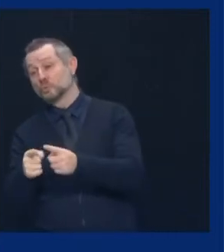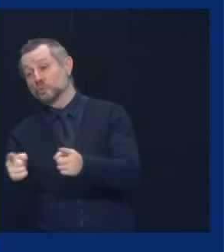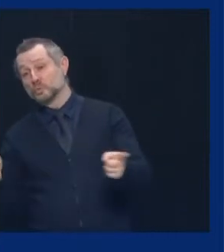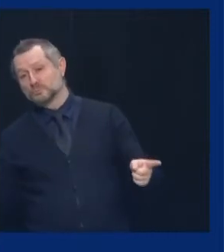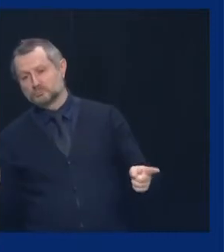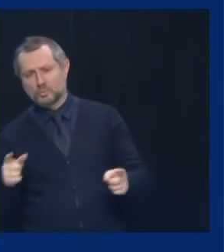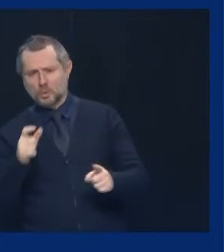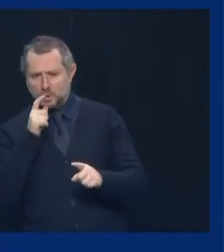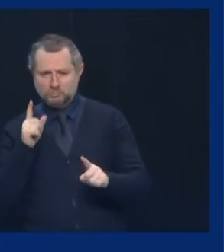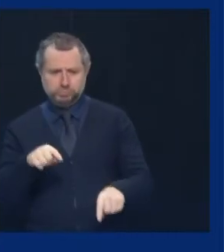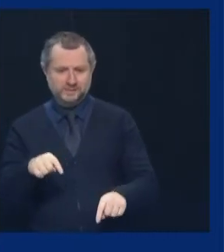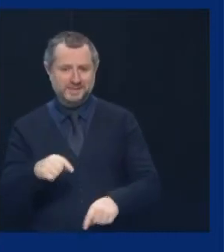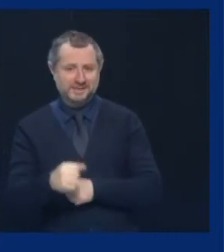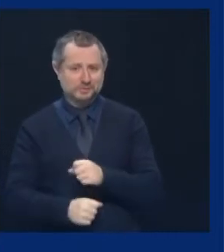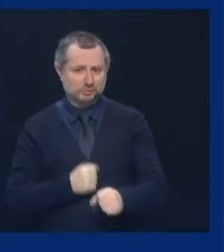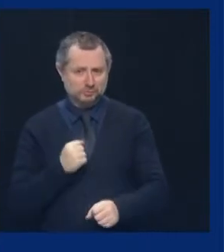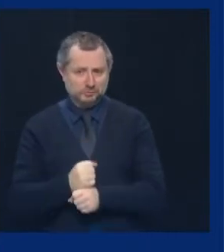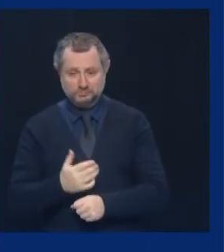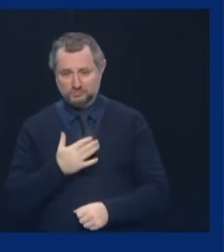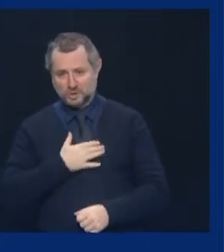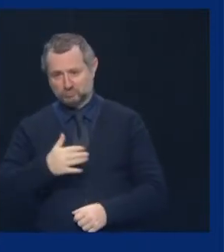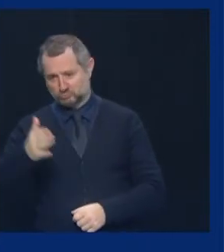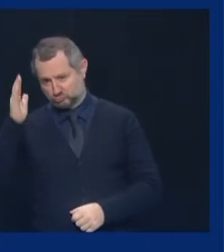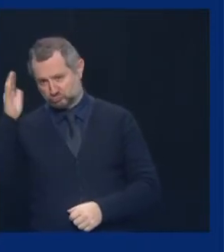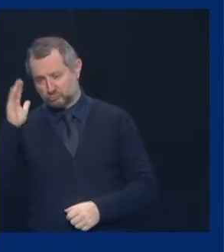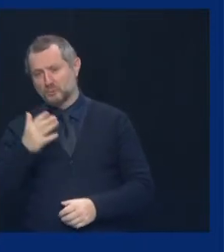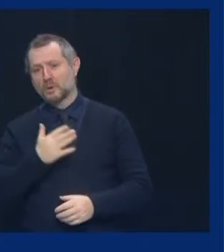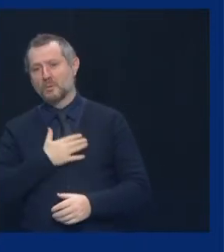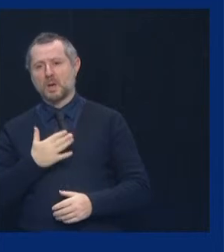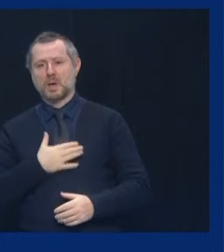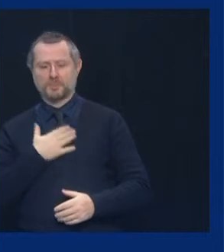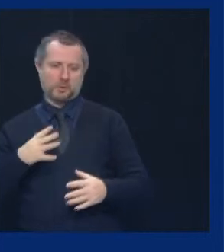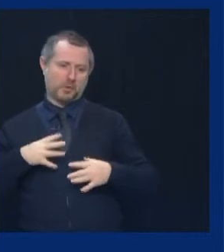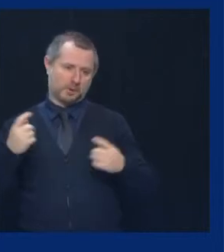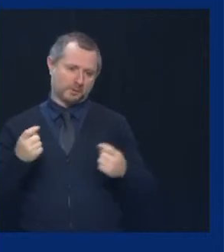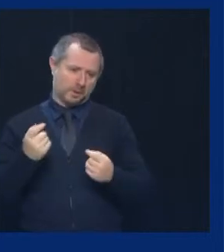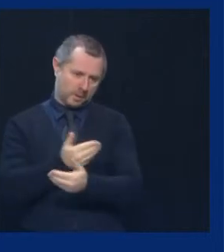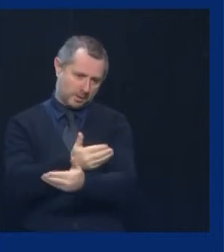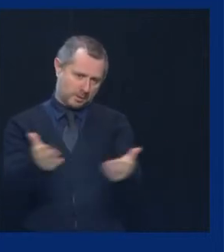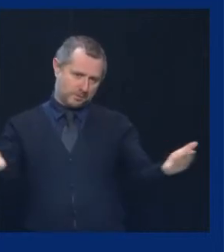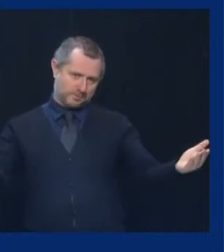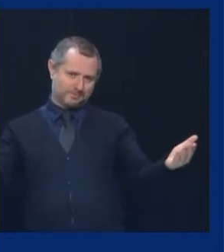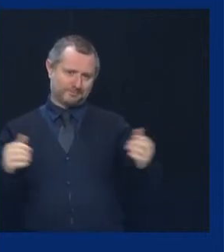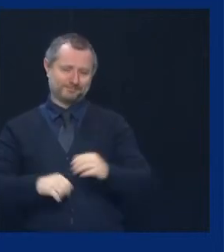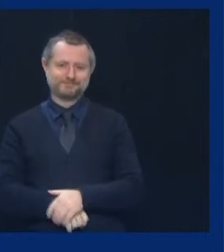TO THE MEMBERS OF THE LCA, TO ALL THE PEOPLE WHO HAVE BEEN